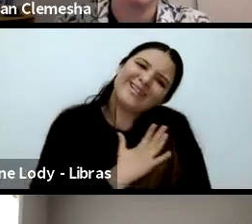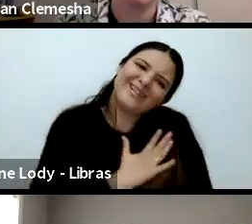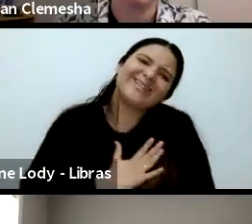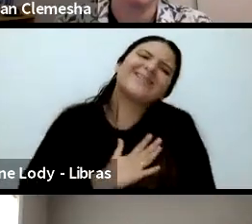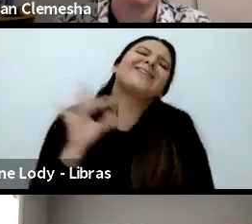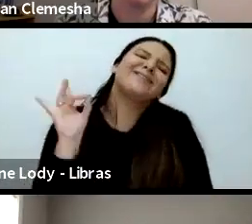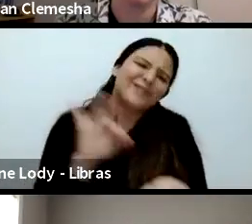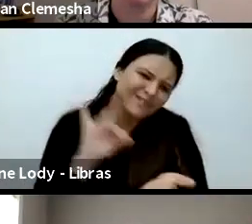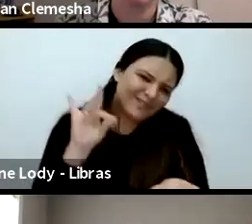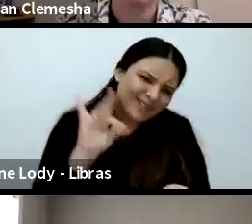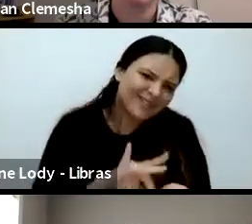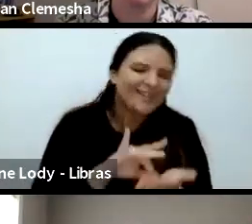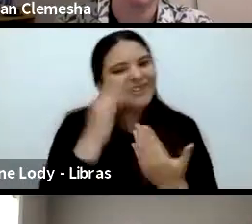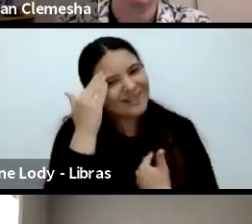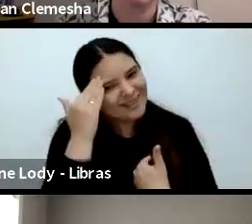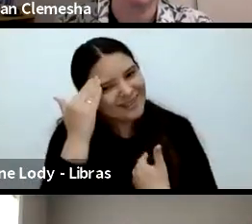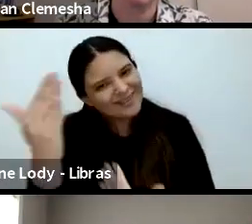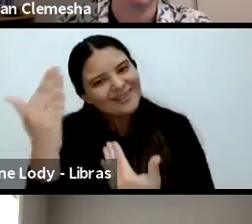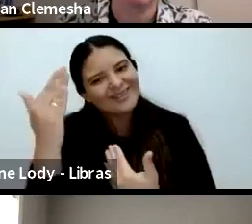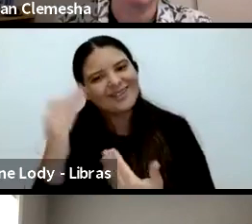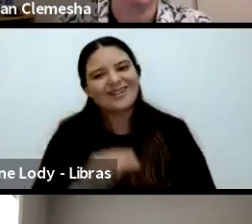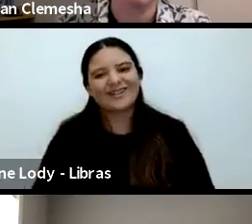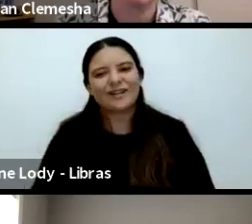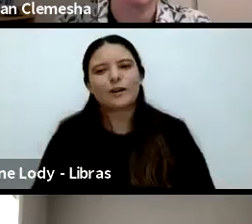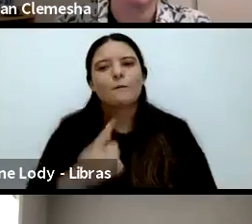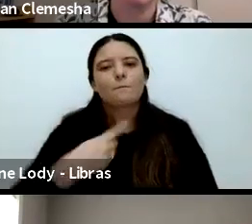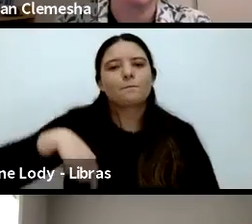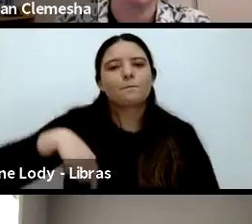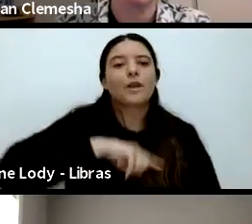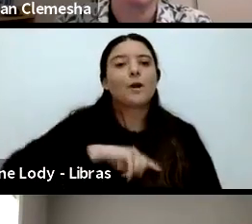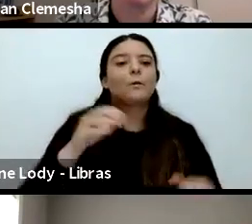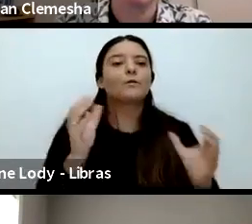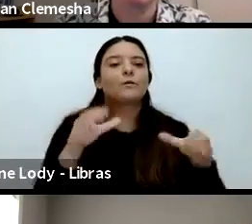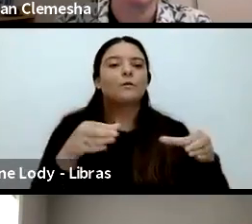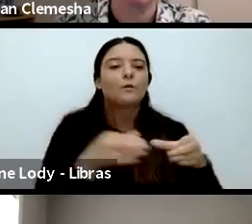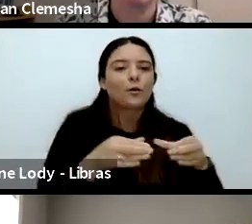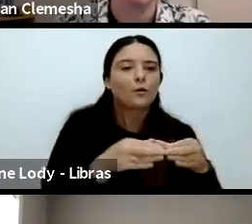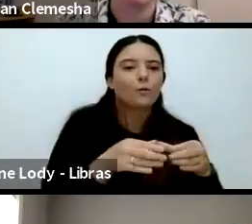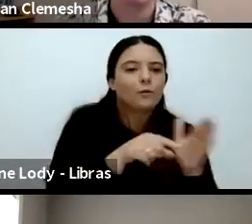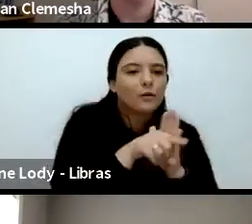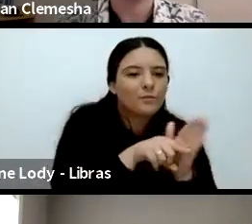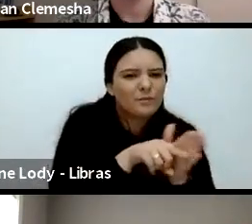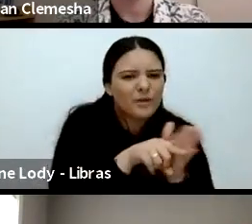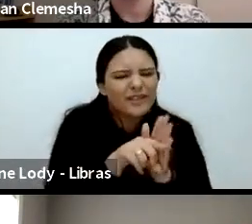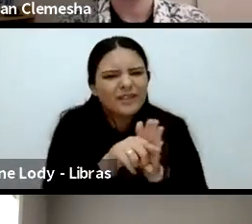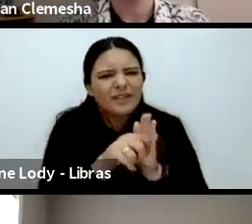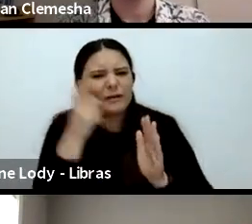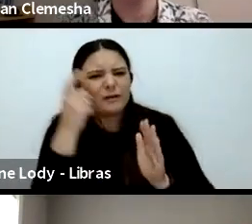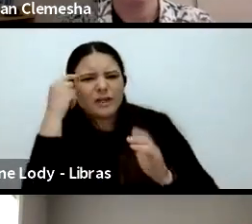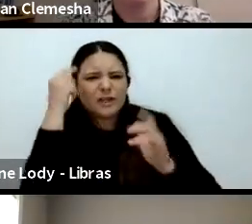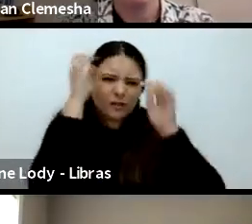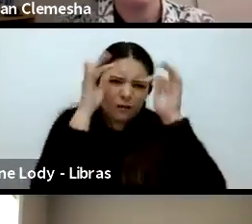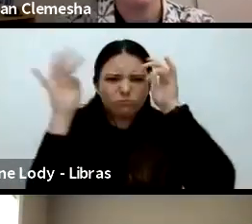pleasure. we're we're very thankful for we're very thankful for you we are a research group that is always have dedicated to think always have dedicated to